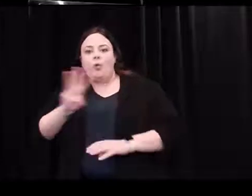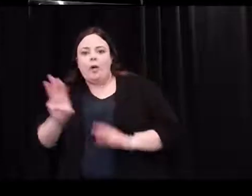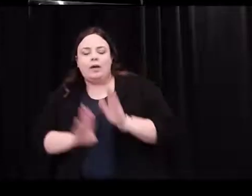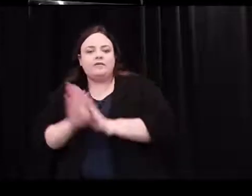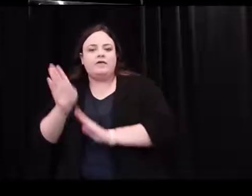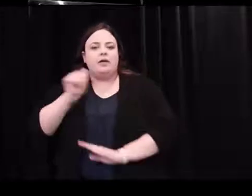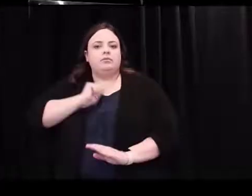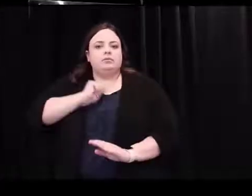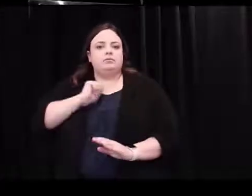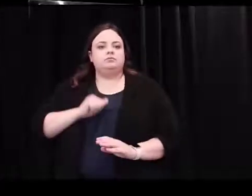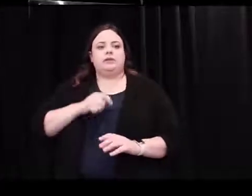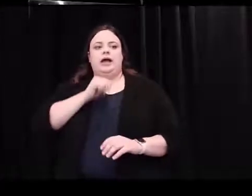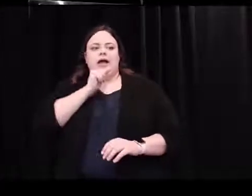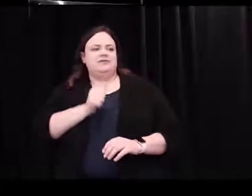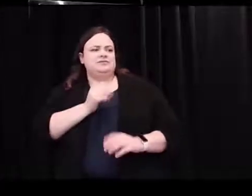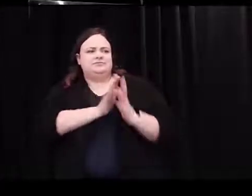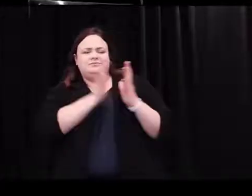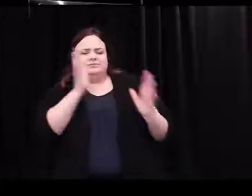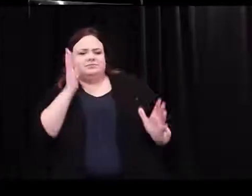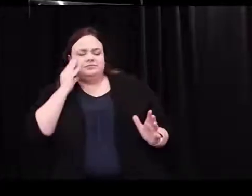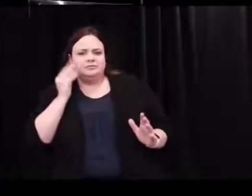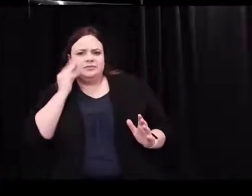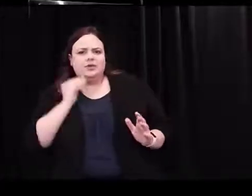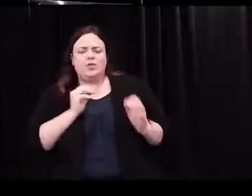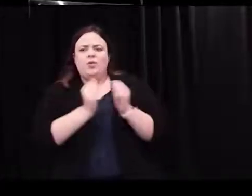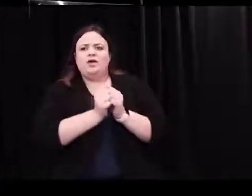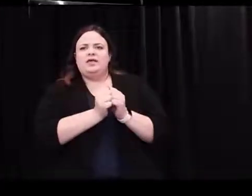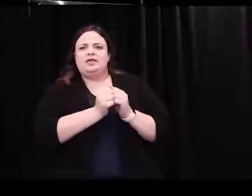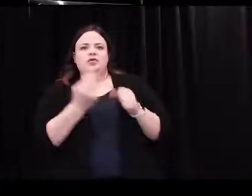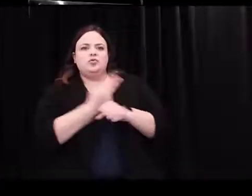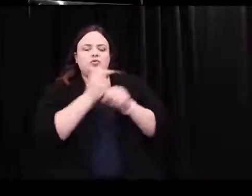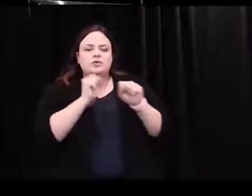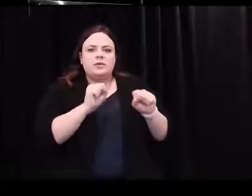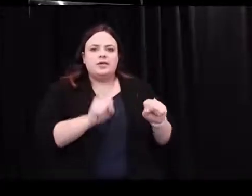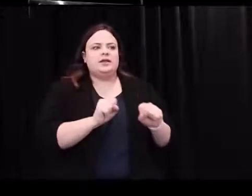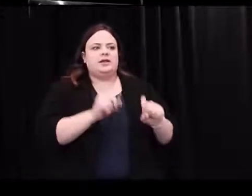didn't have a lot of experience with with with usability and all that sort of stuff and it was